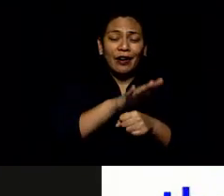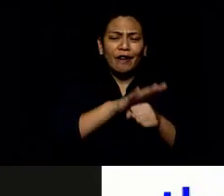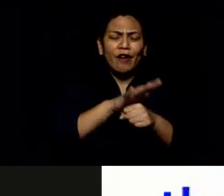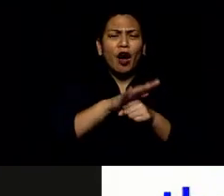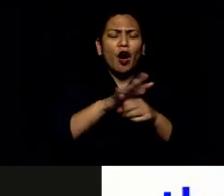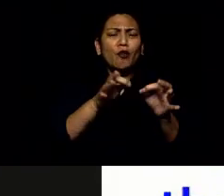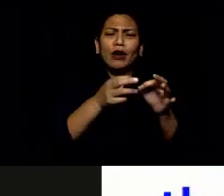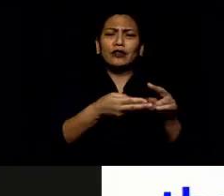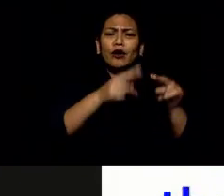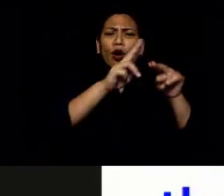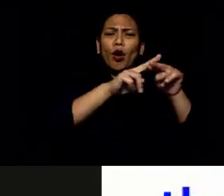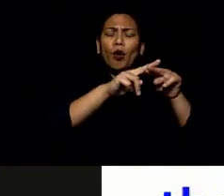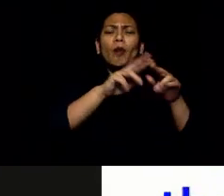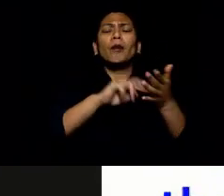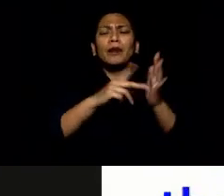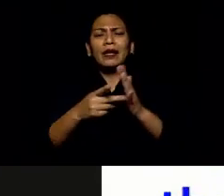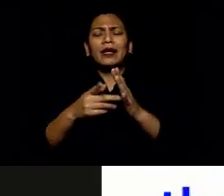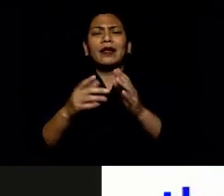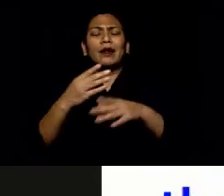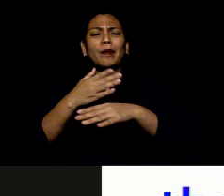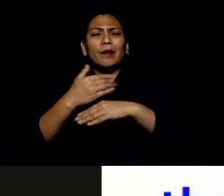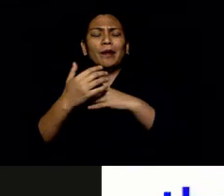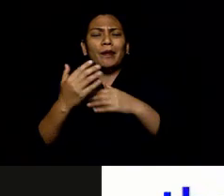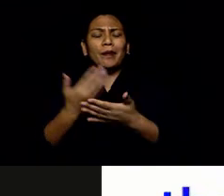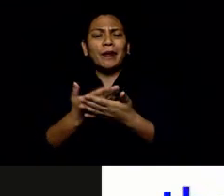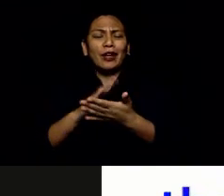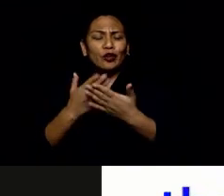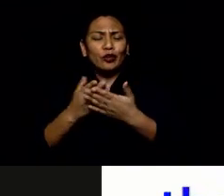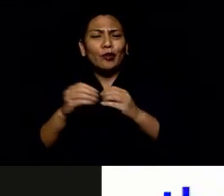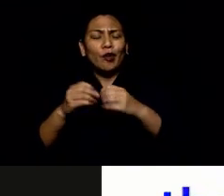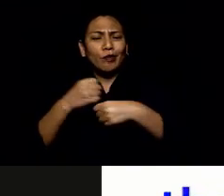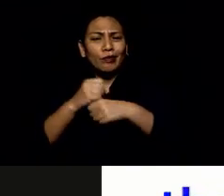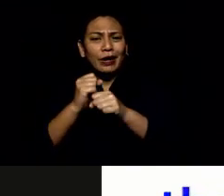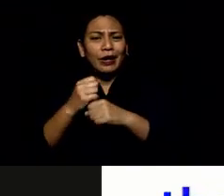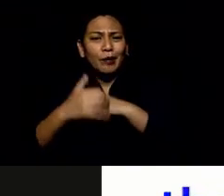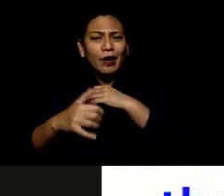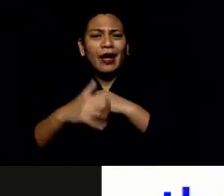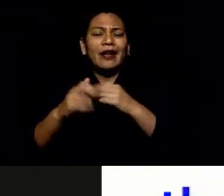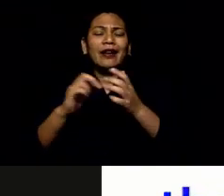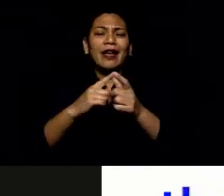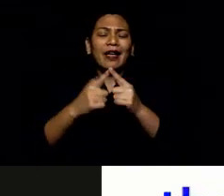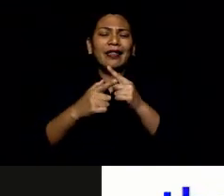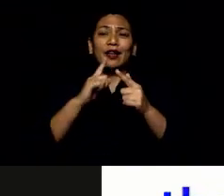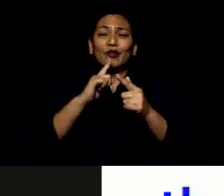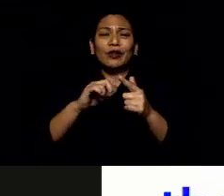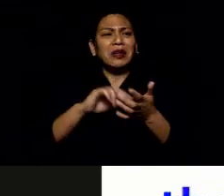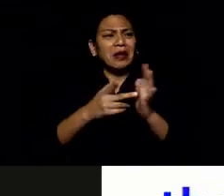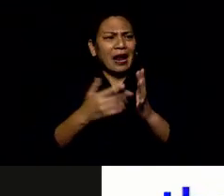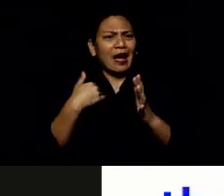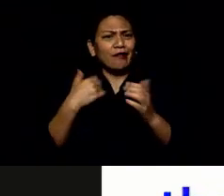bakers produce bread, people reduce their bread consumption, switch to rice, and there's no scarcity of bread.